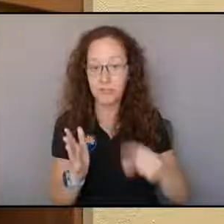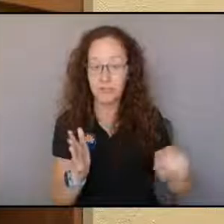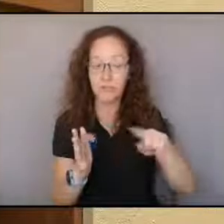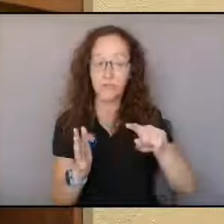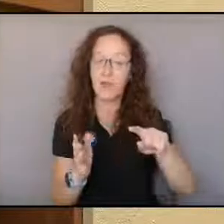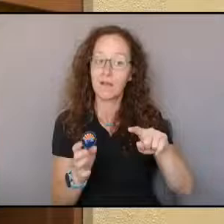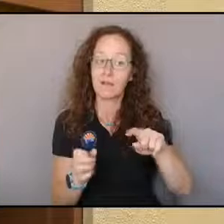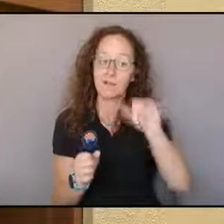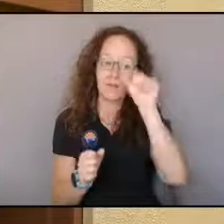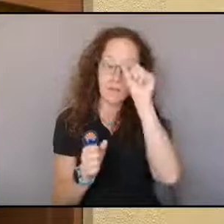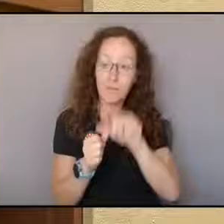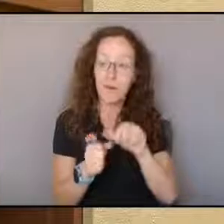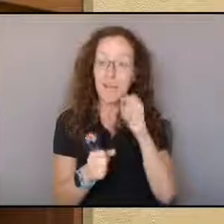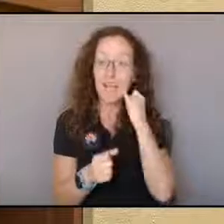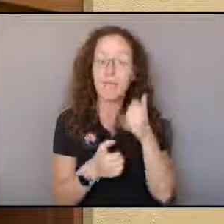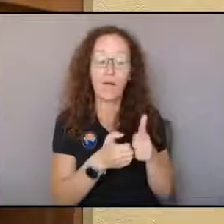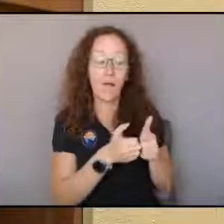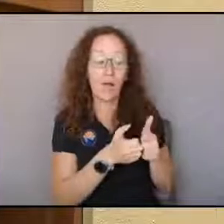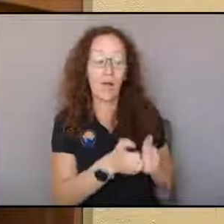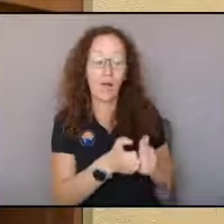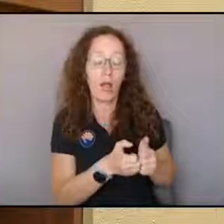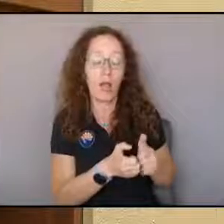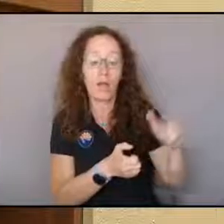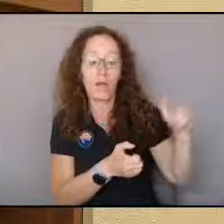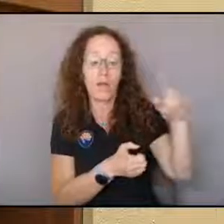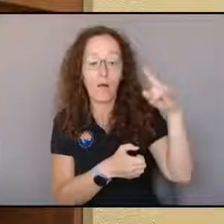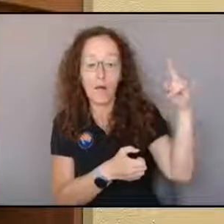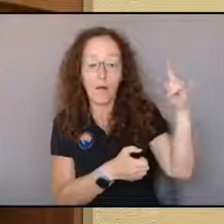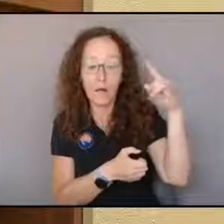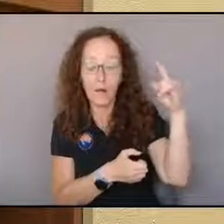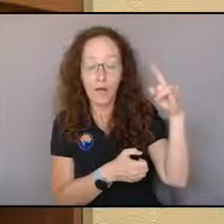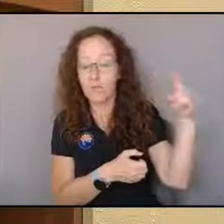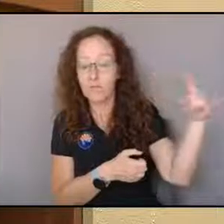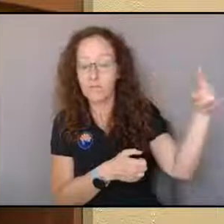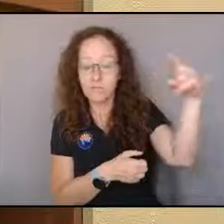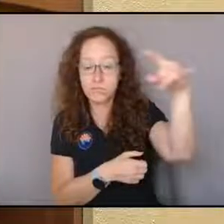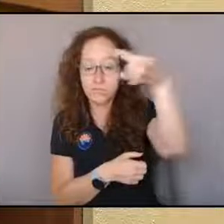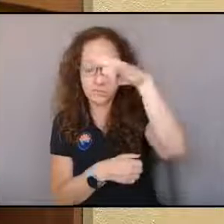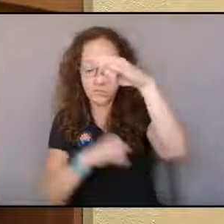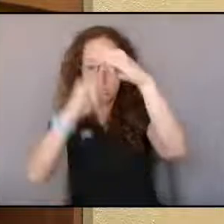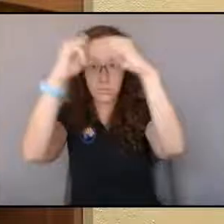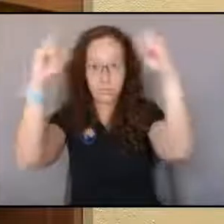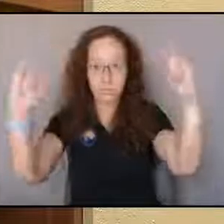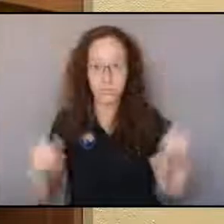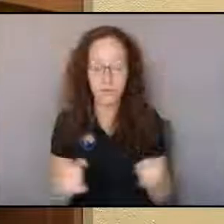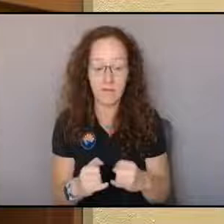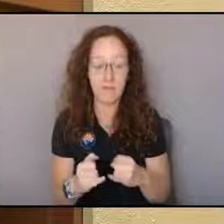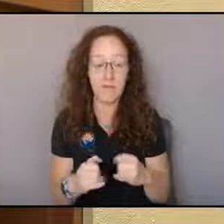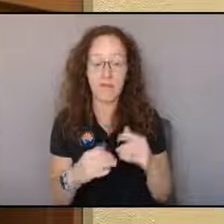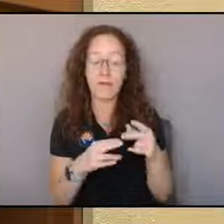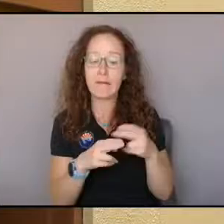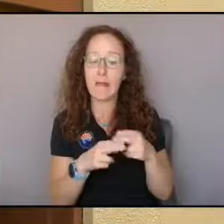EVENING, I WANT TO ENCOURAGE PEOPLE THAT -- IF THERE ARE ANY DRONES WITHIN THE TEMPORARY FLIGHT RESTRICTION